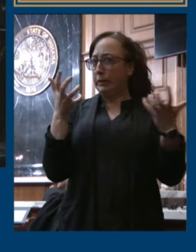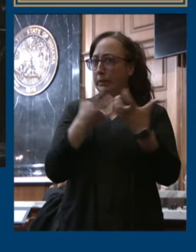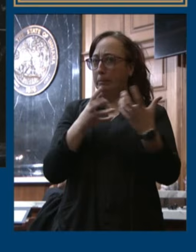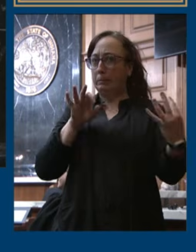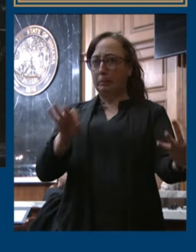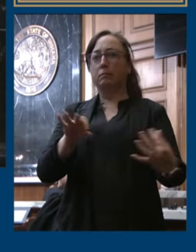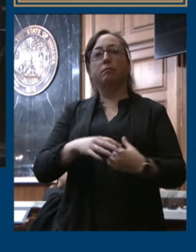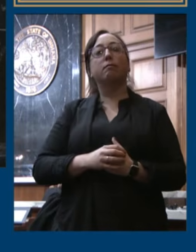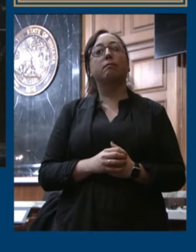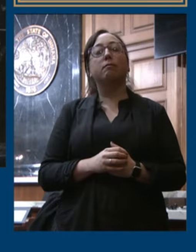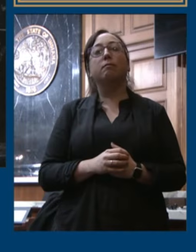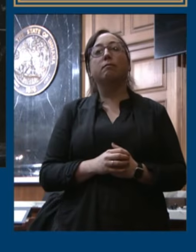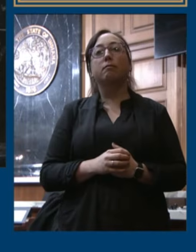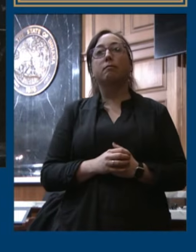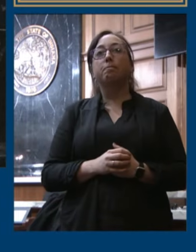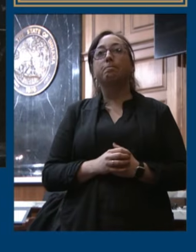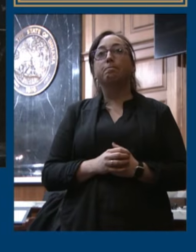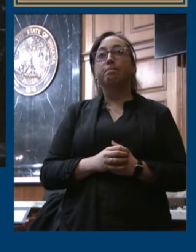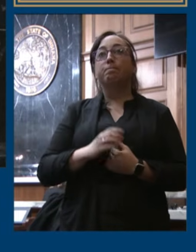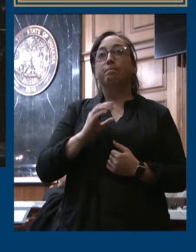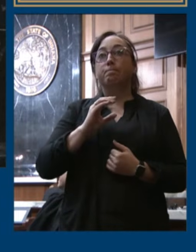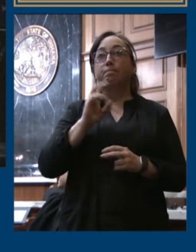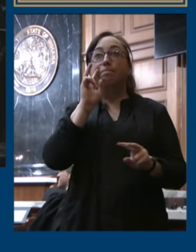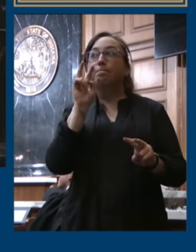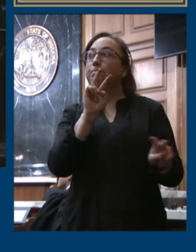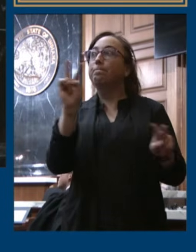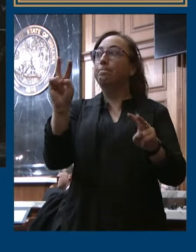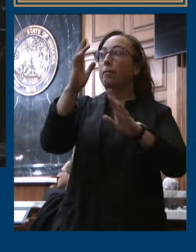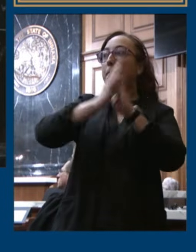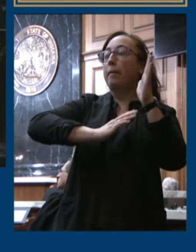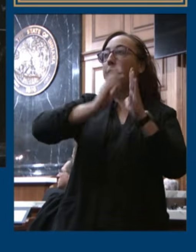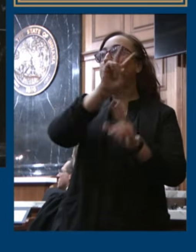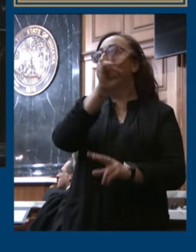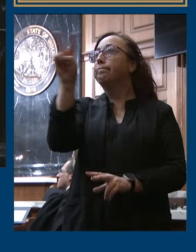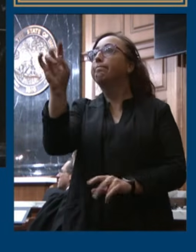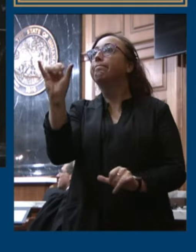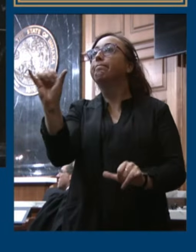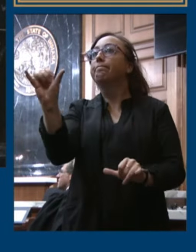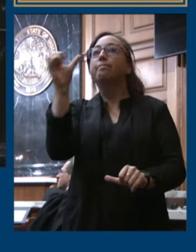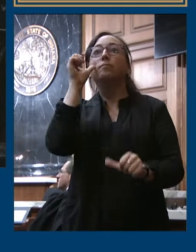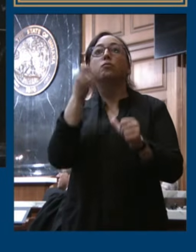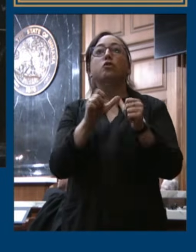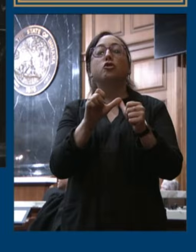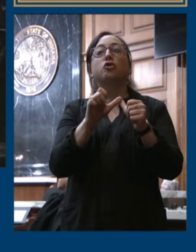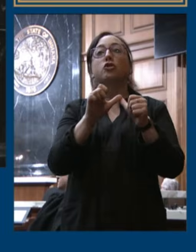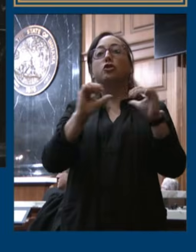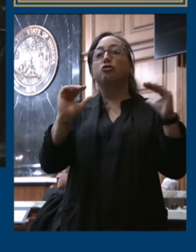THEY LIFT OUR EYES UPWARD AND REMIND US THAT JUSTICE IS A